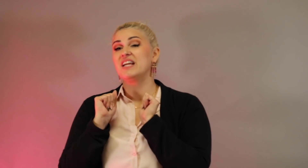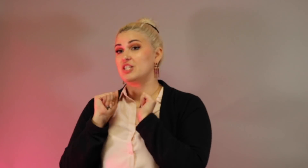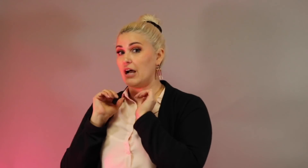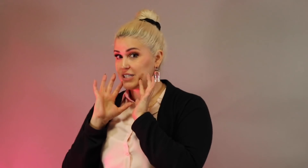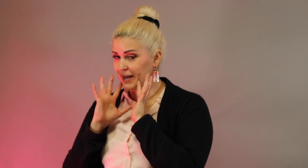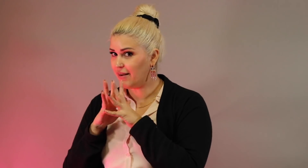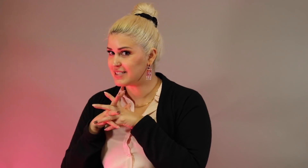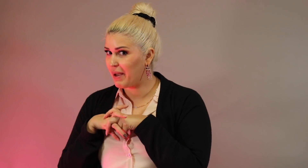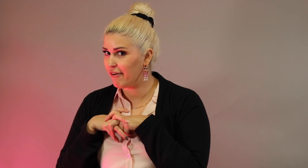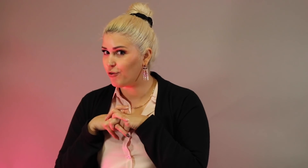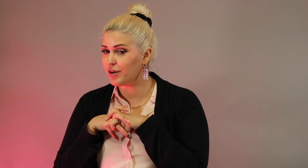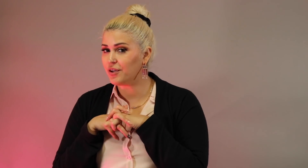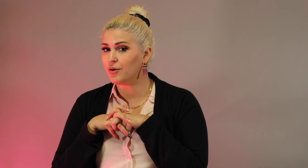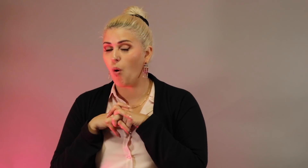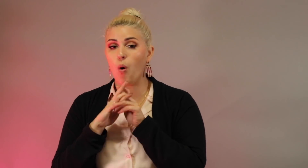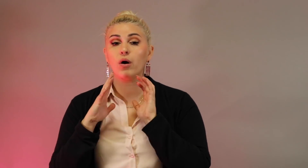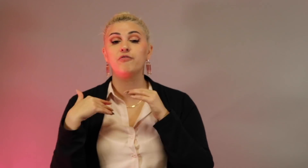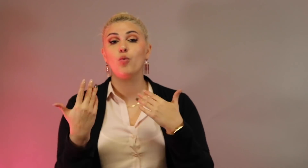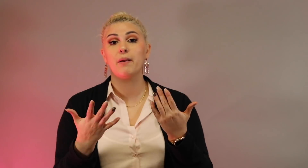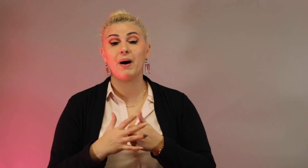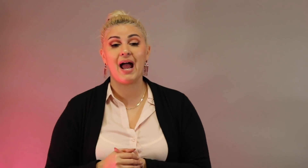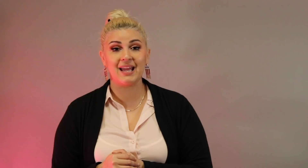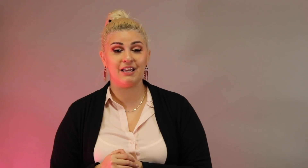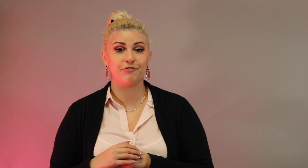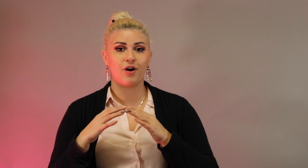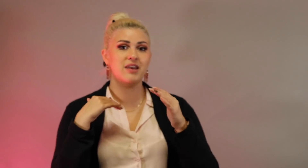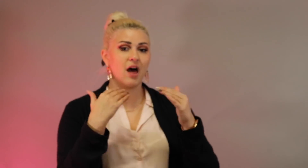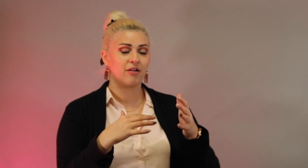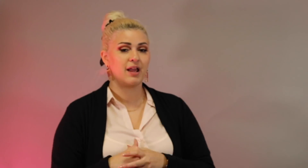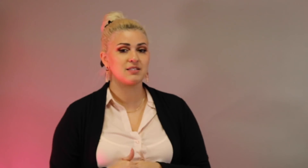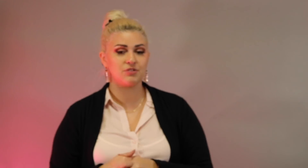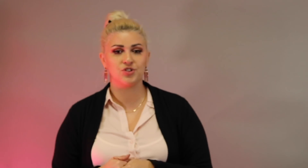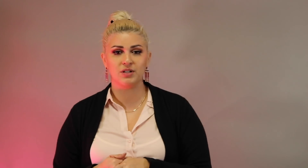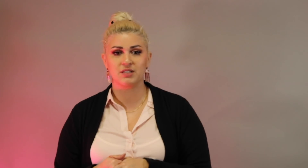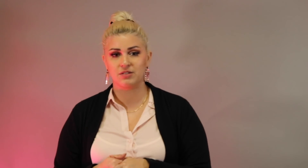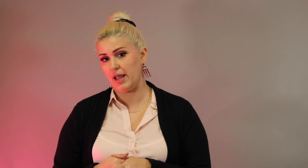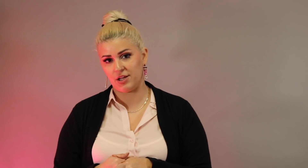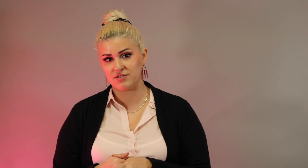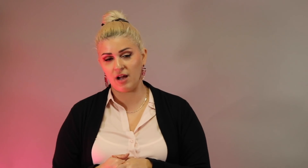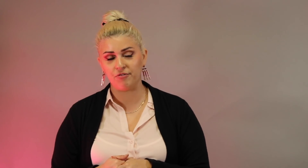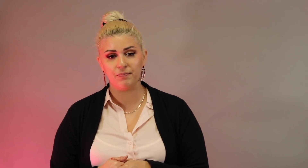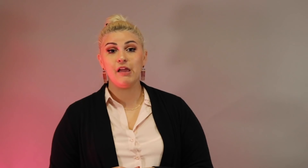tell somebody else to buy for you, or if you want to buy a gift for another ASL student like yourself.